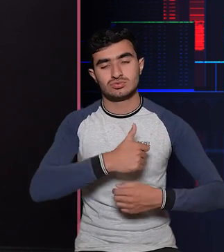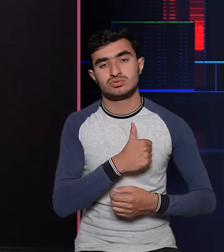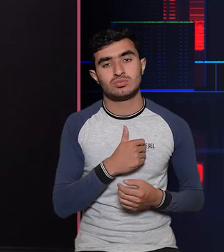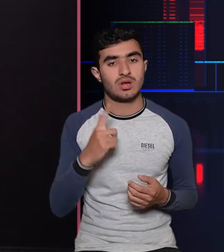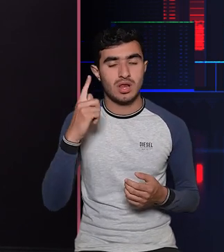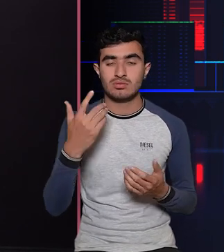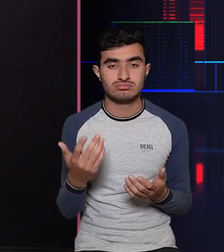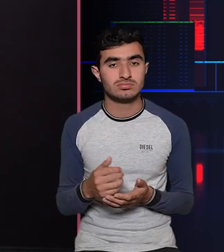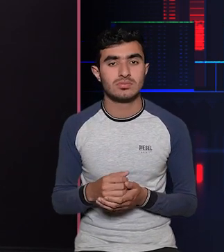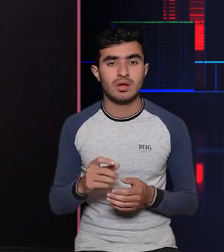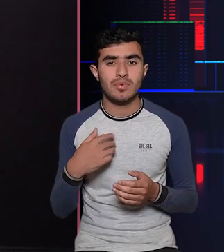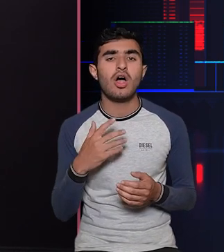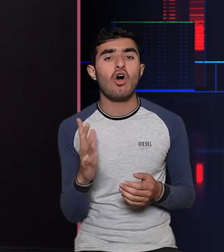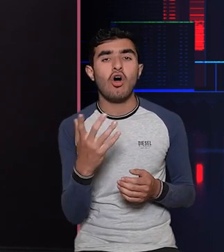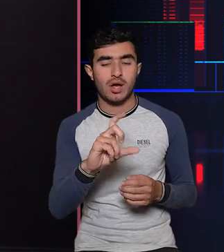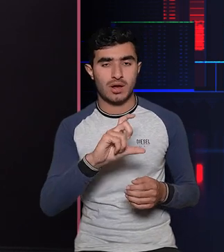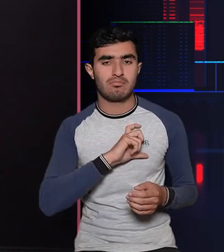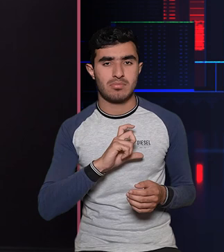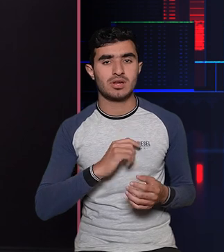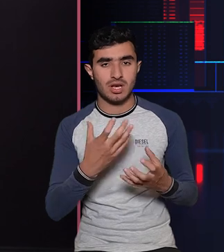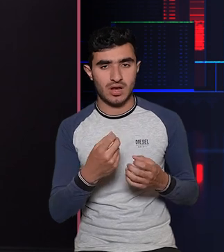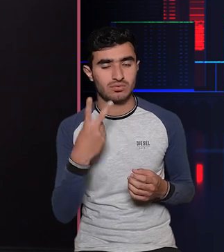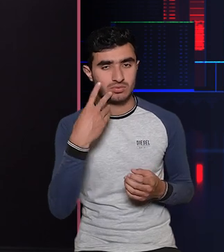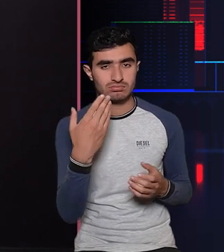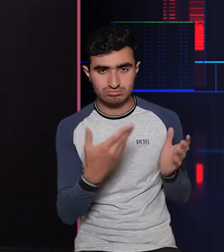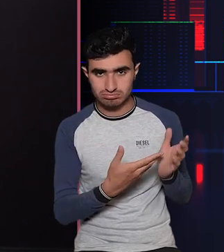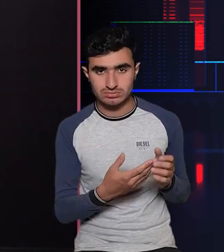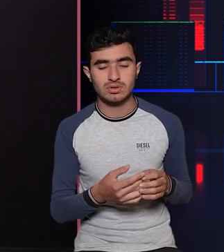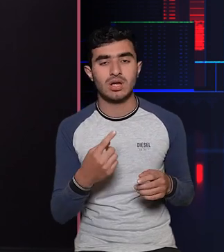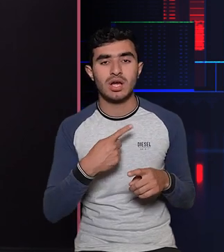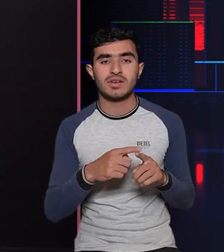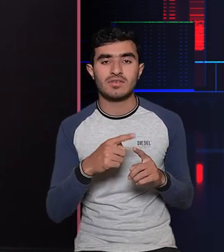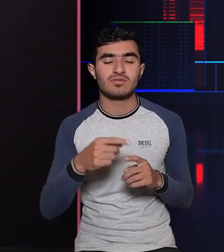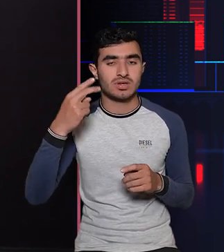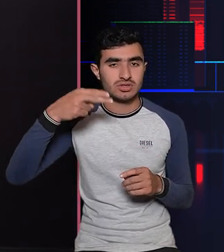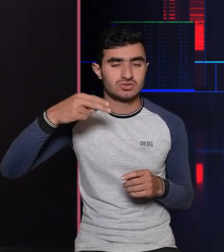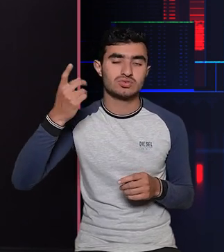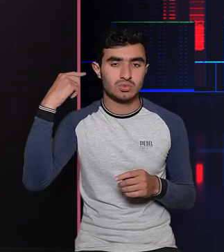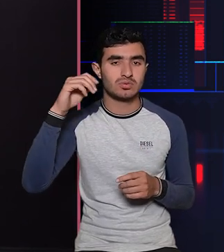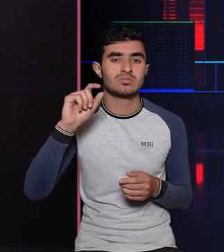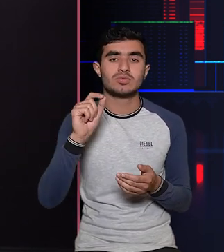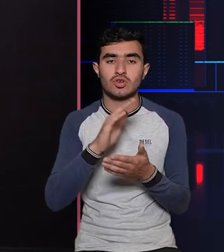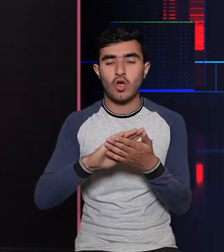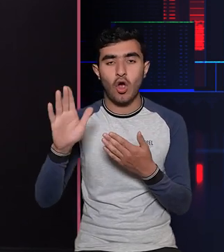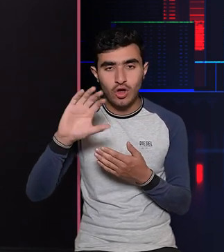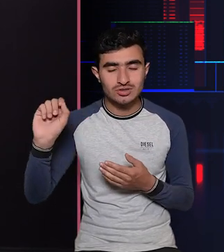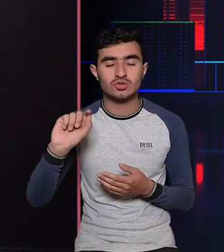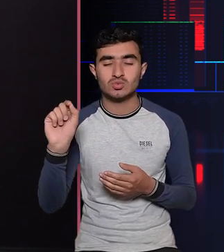medals I received for hockey and the positions that I got from cross-country. So I have collected all these medals.